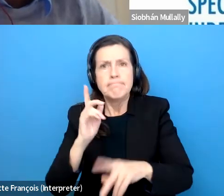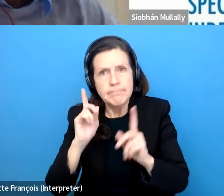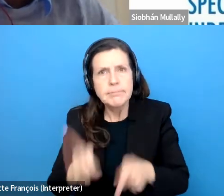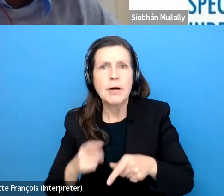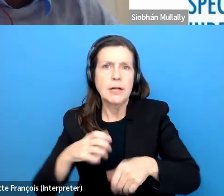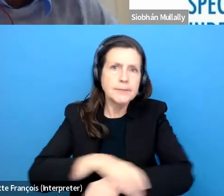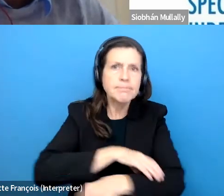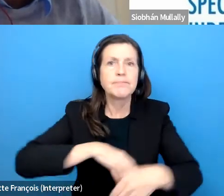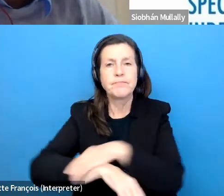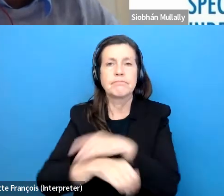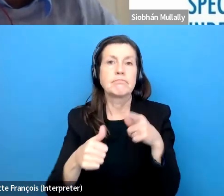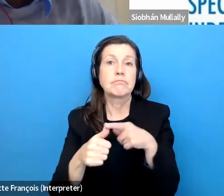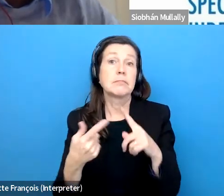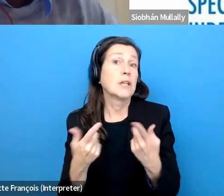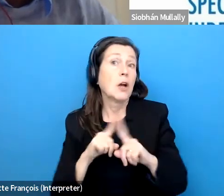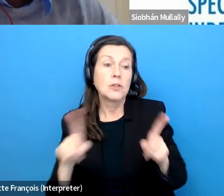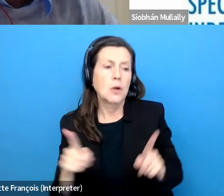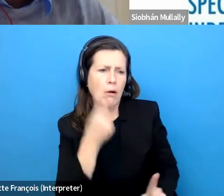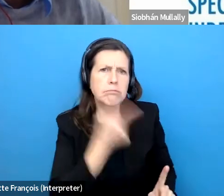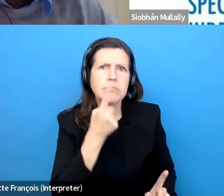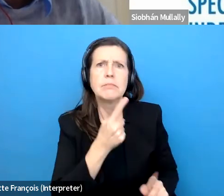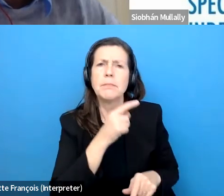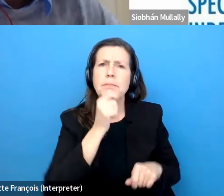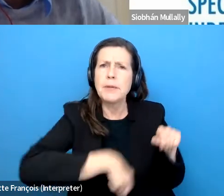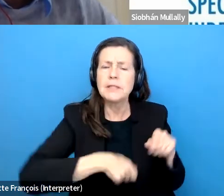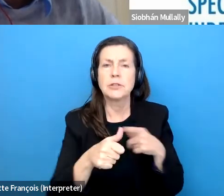on punishment, for example, on equal protection of the law